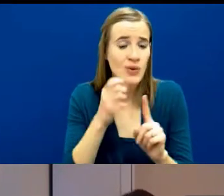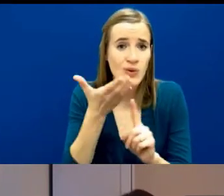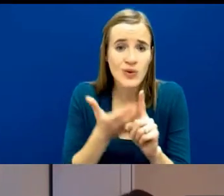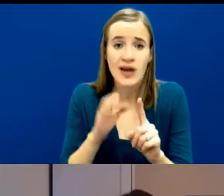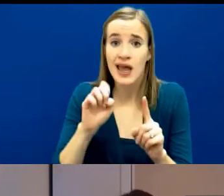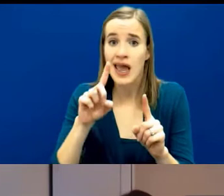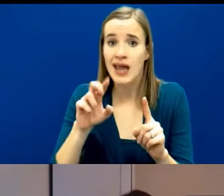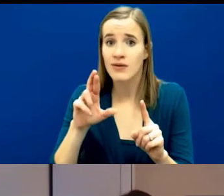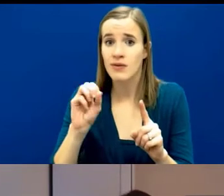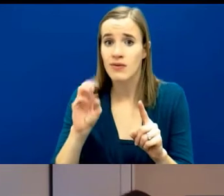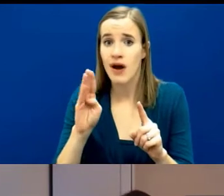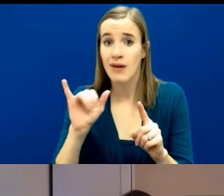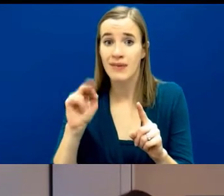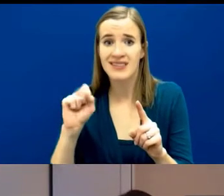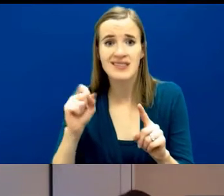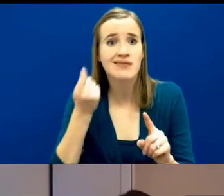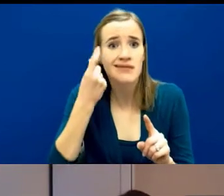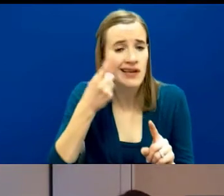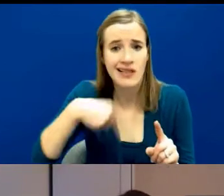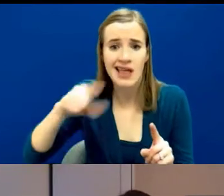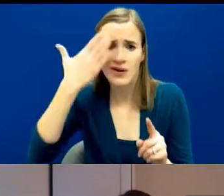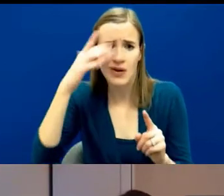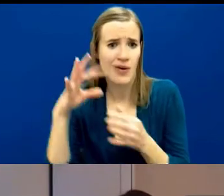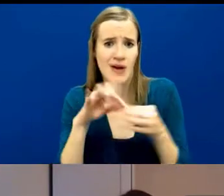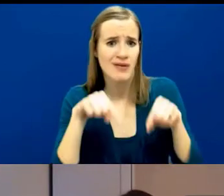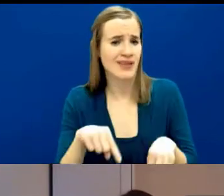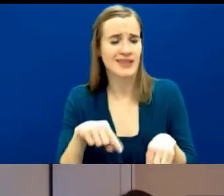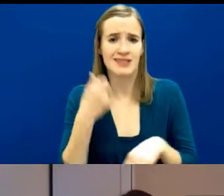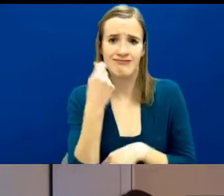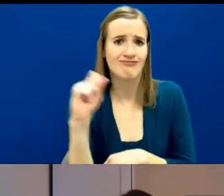movement. Annette: Yeah. And I think the biggest tragedy- well, the biggest tragedy would